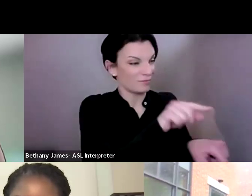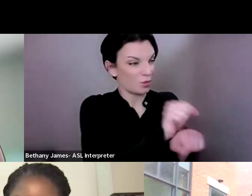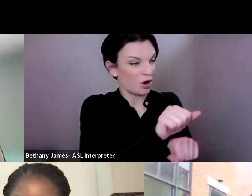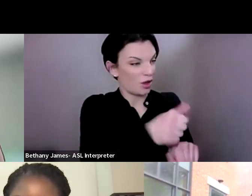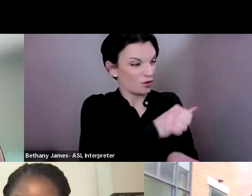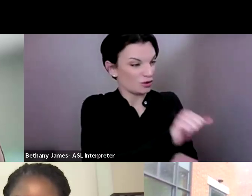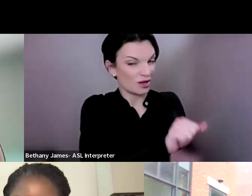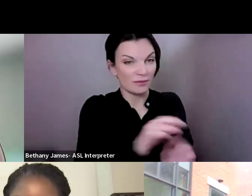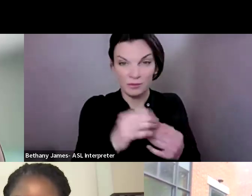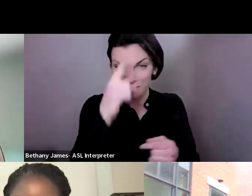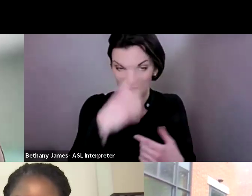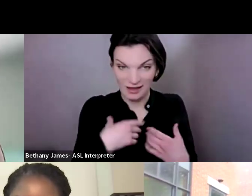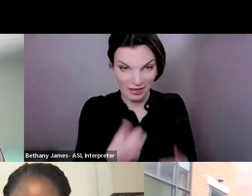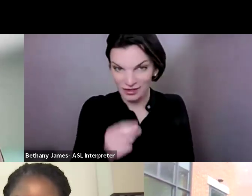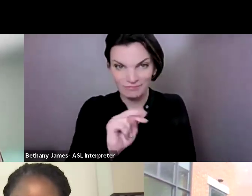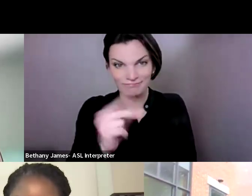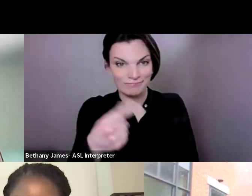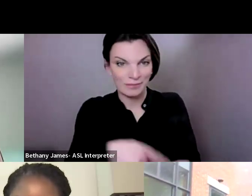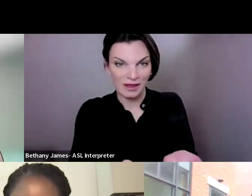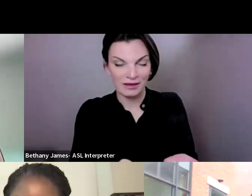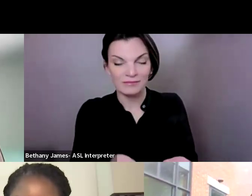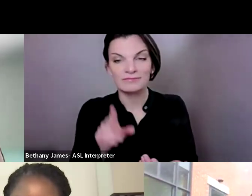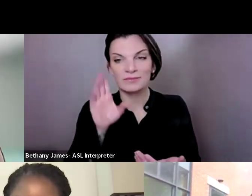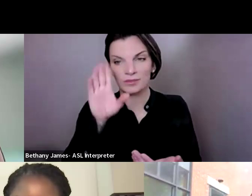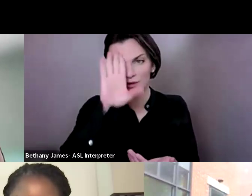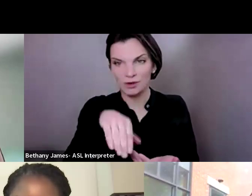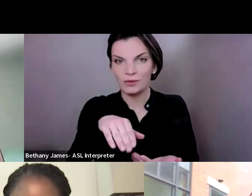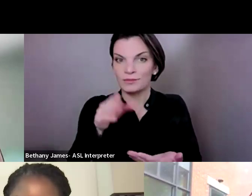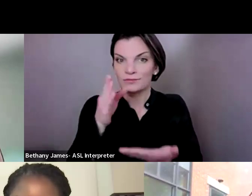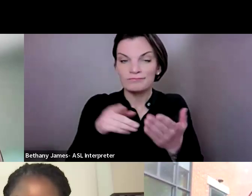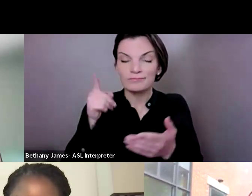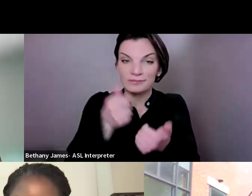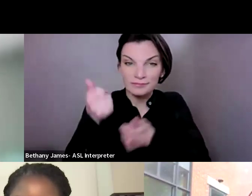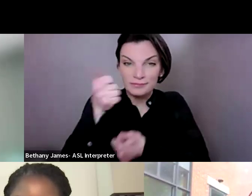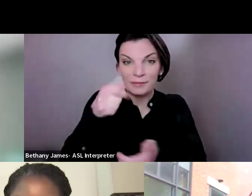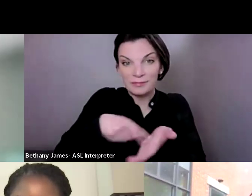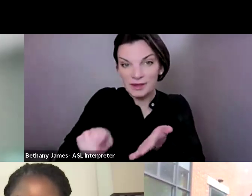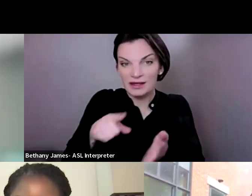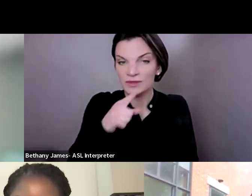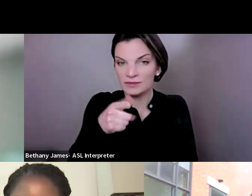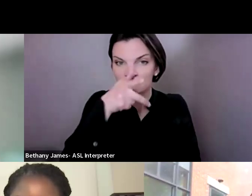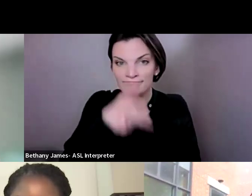agencies in some ways cut down executive pay and increase the line pay um we've seen